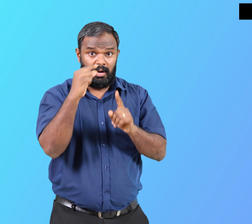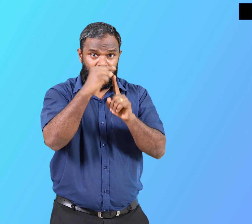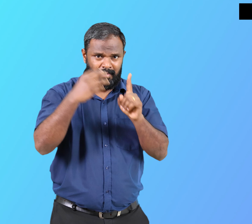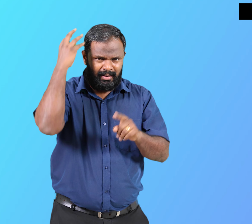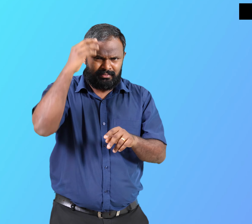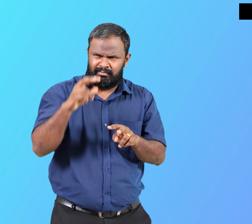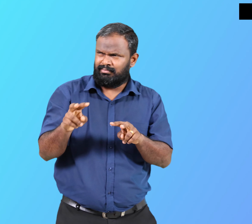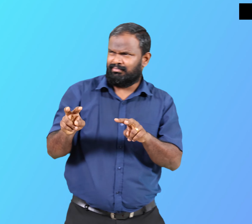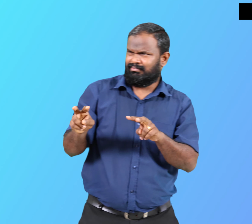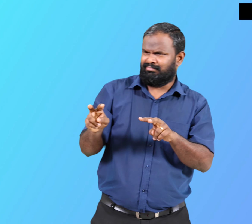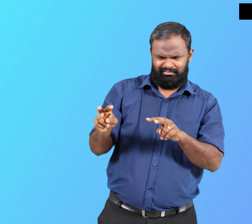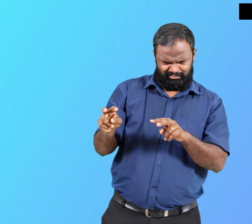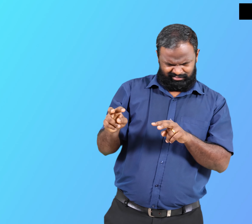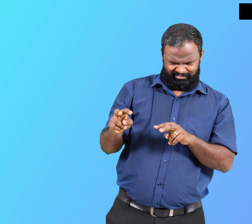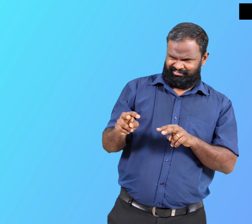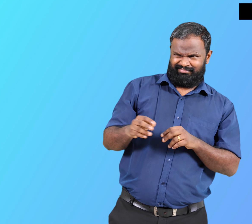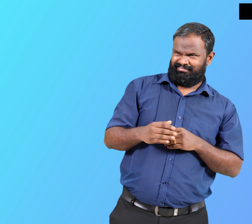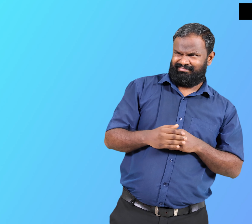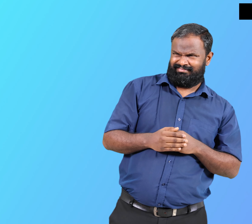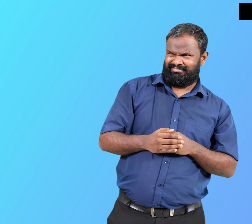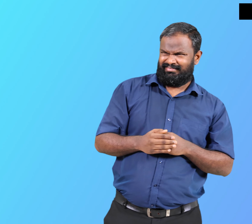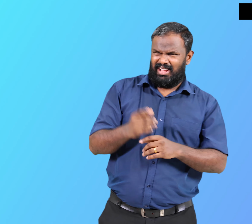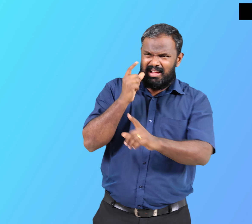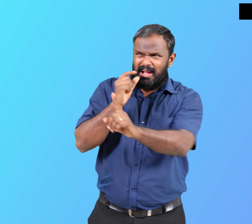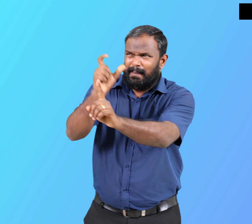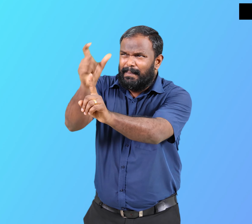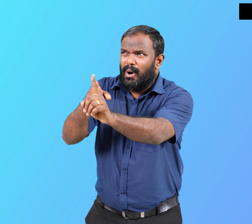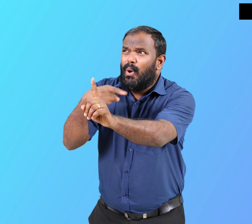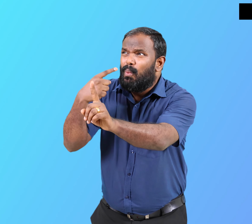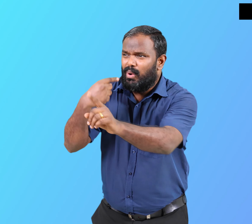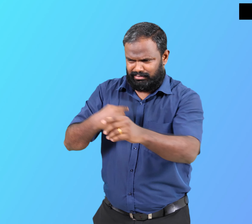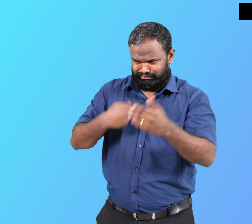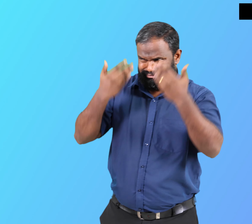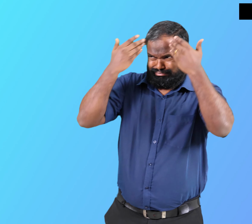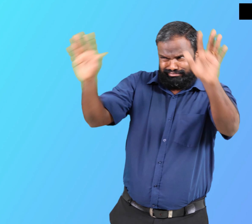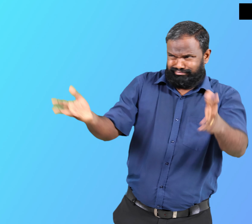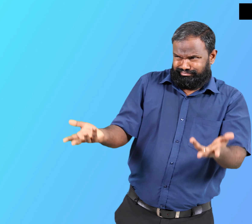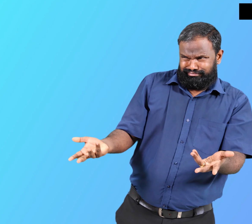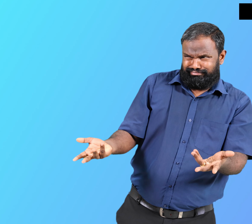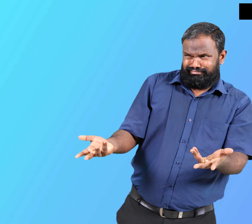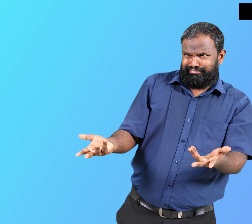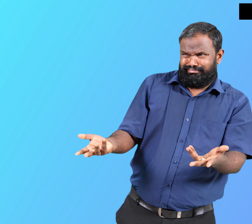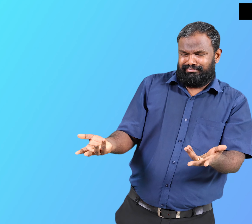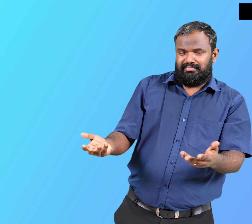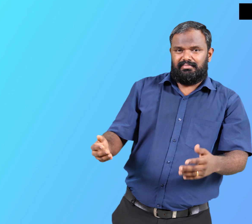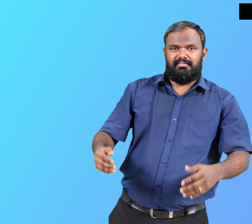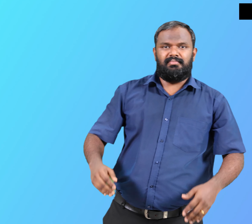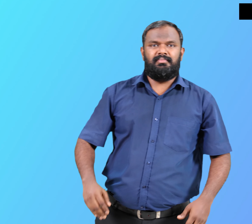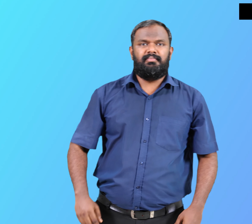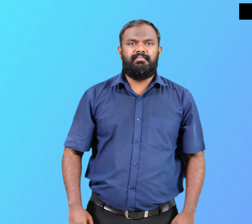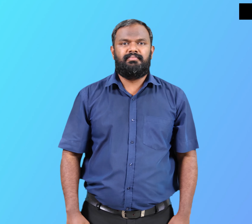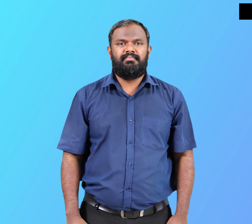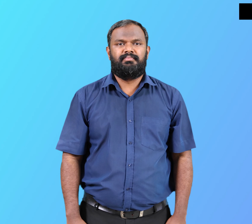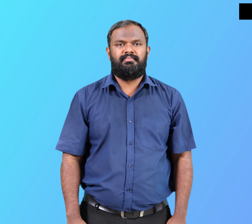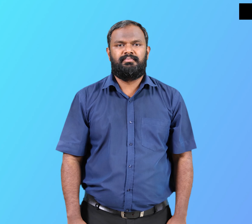But Peter said this was not true. He said, “Woman, I don’t know him.”